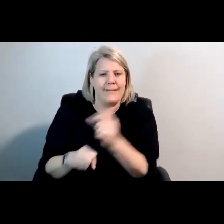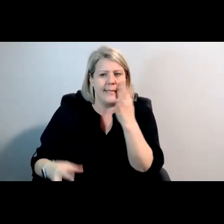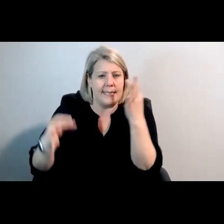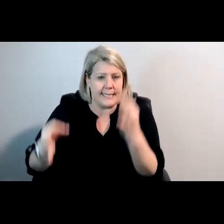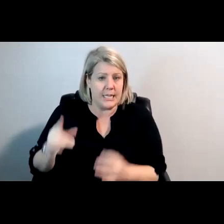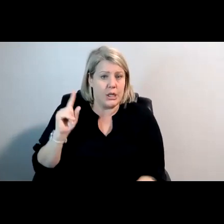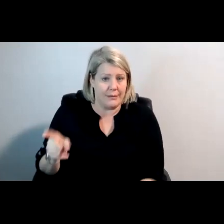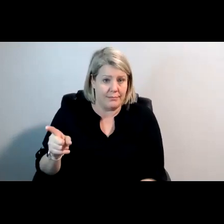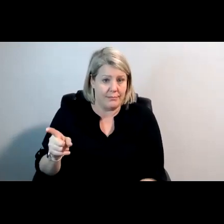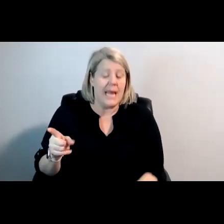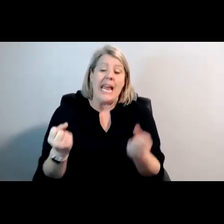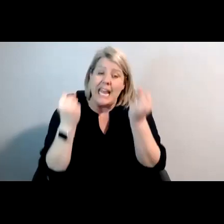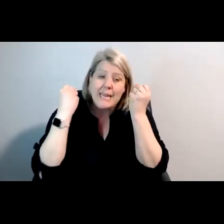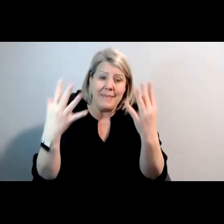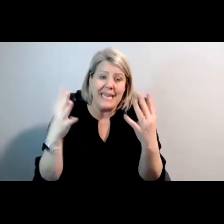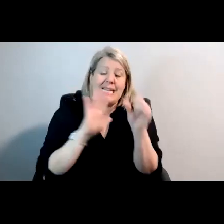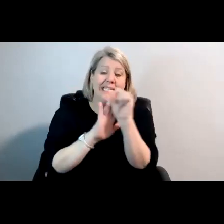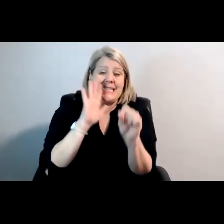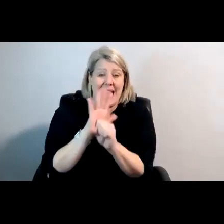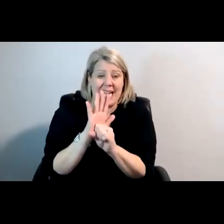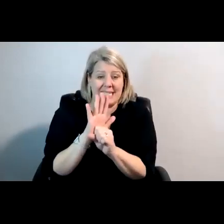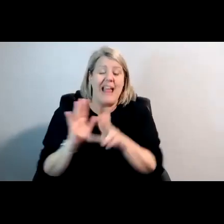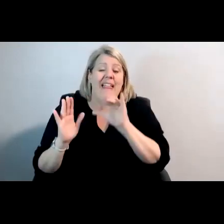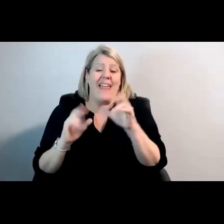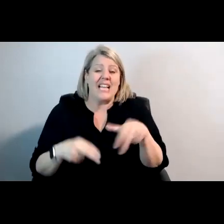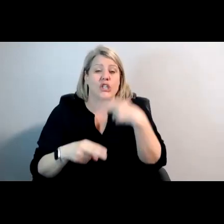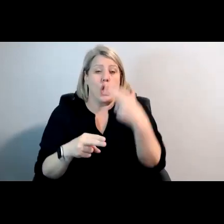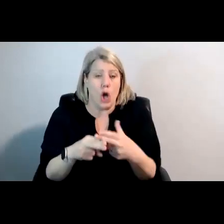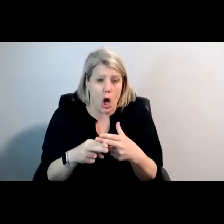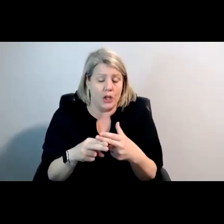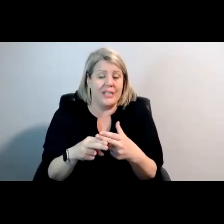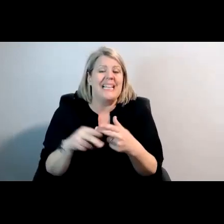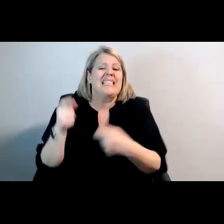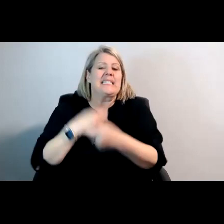which in many states is substituted judgment or the decision the person would want to make.